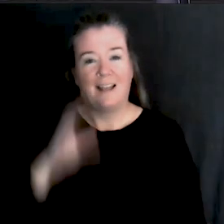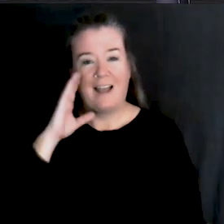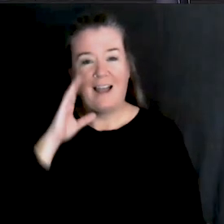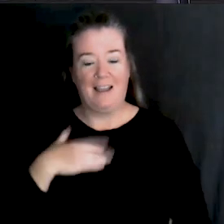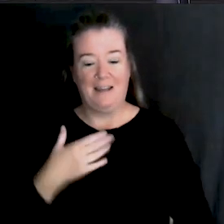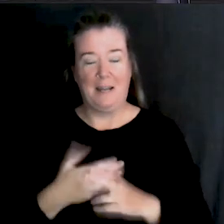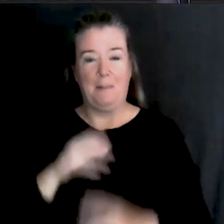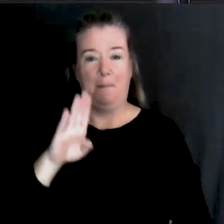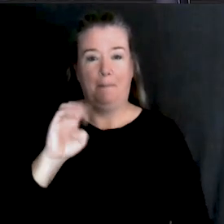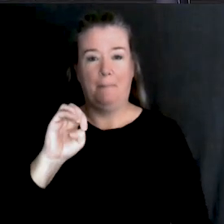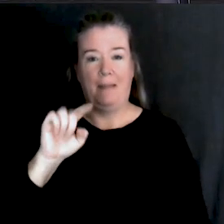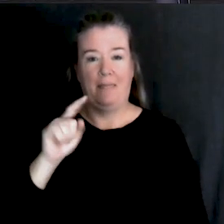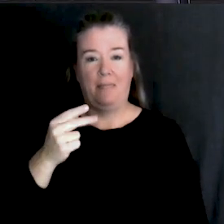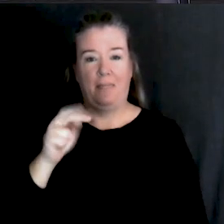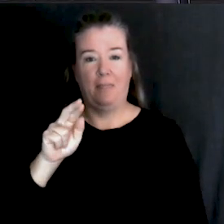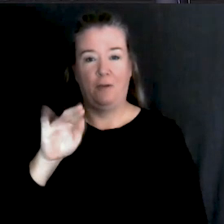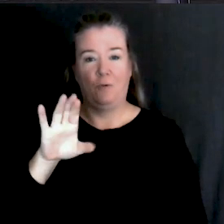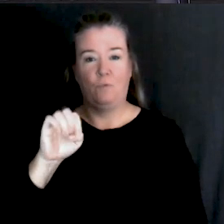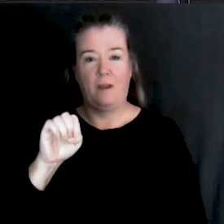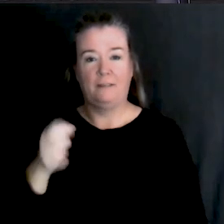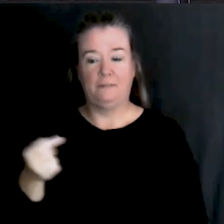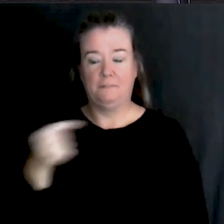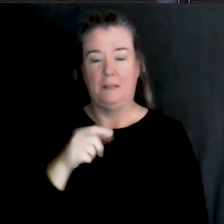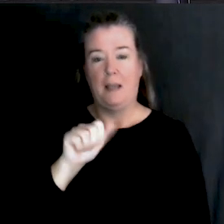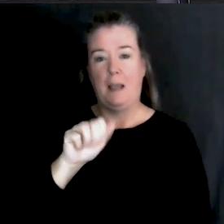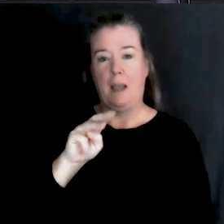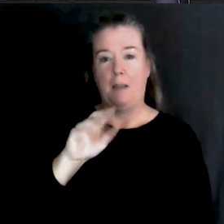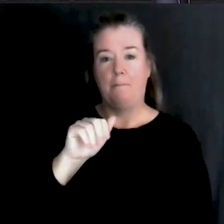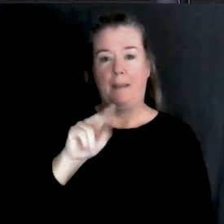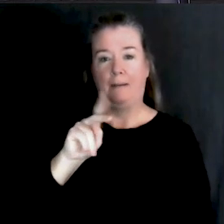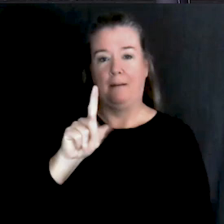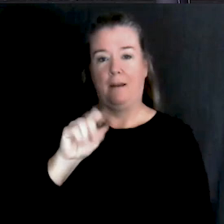BETH RICE >> Hi. My name is Beth Rice, and this is Amanda Schneider. We want to tell